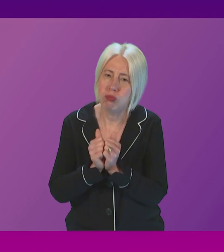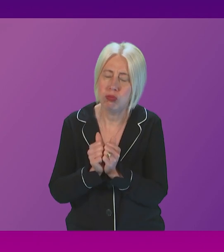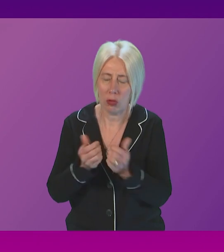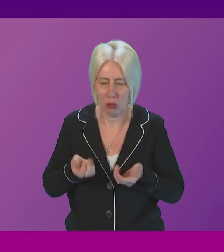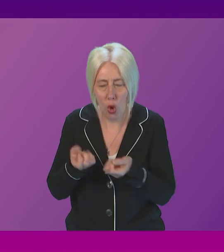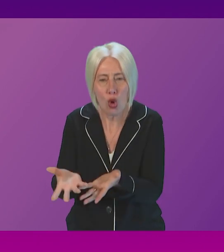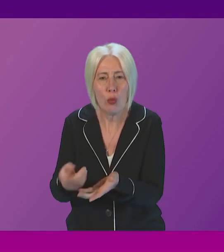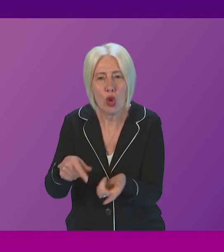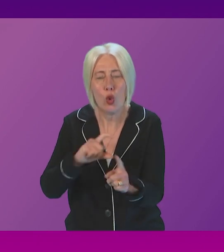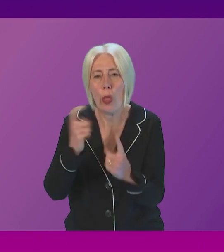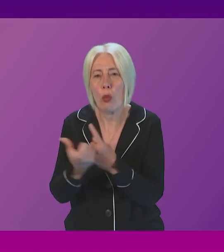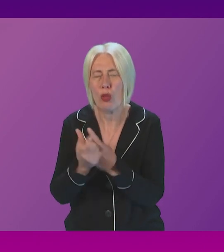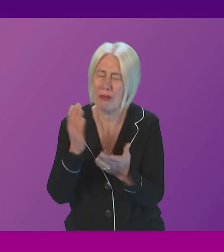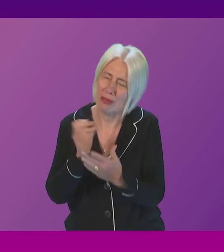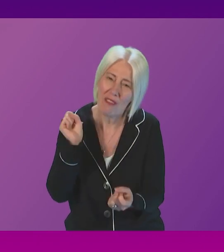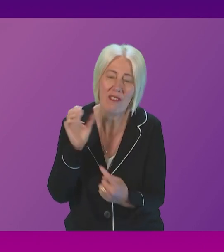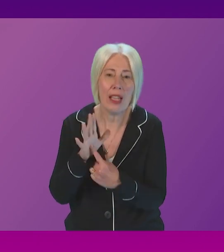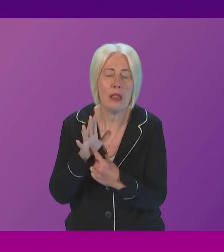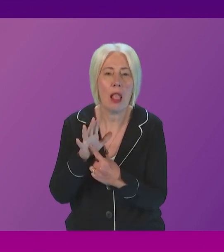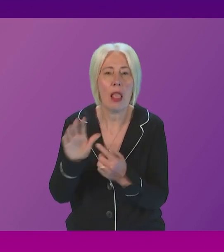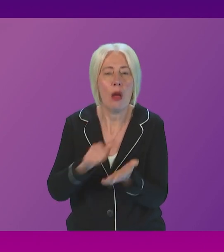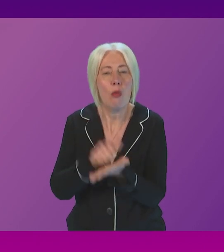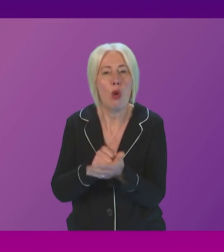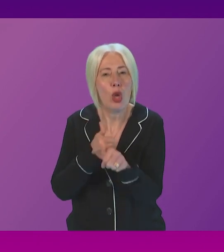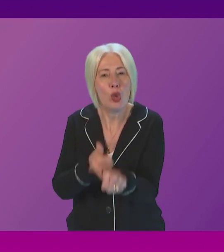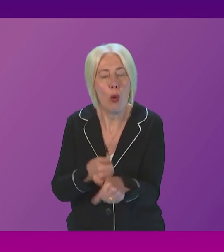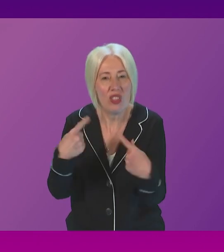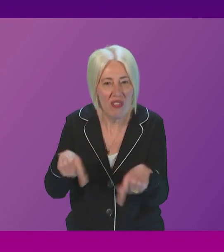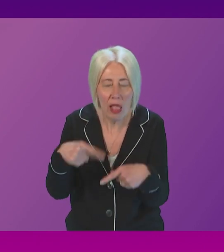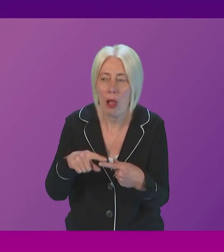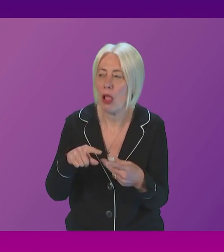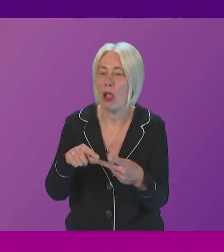It is vital that appropriate support is available and accessible, which is